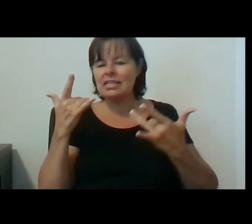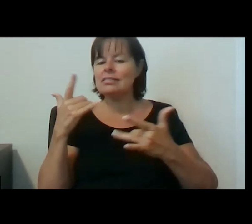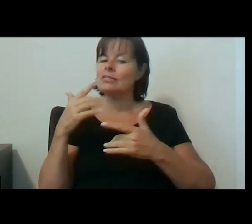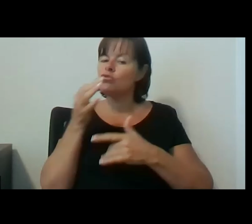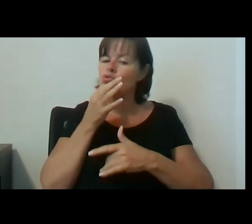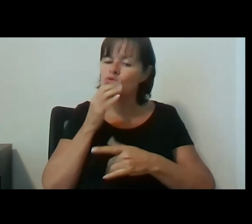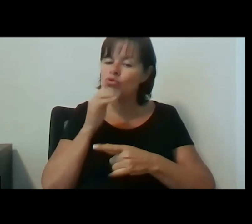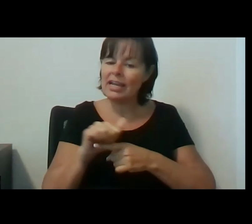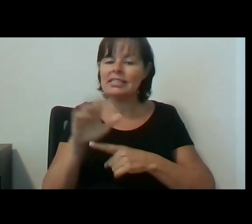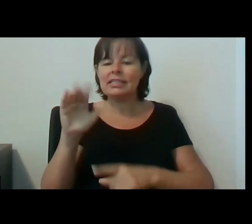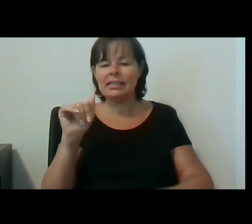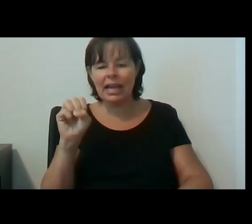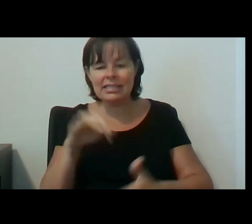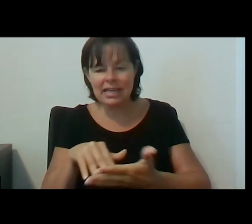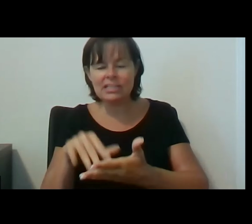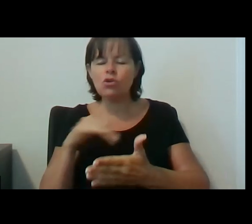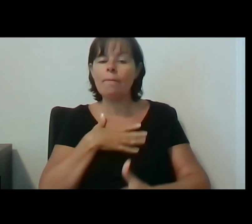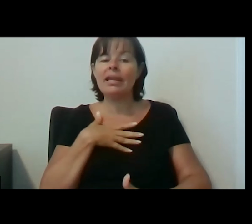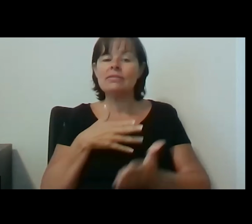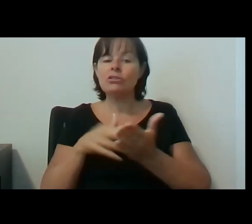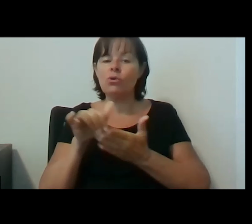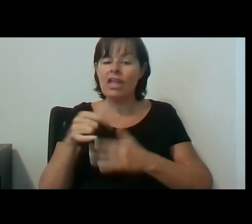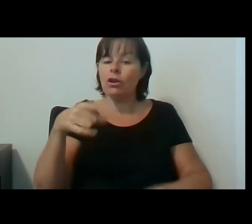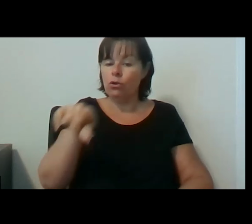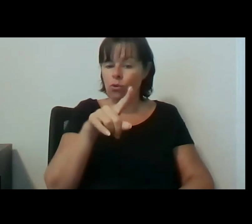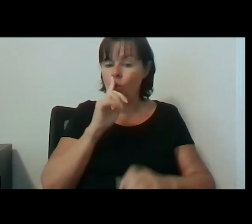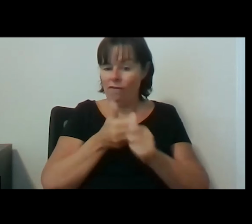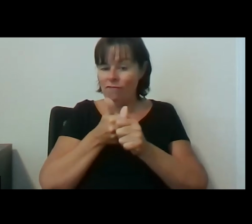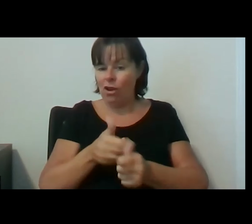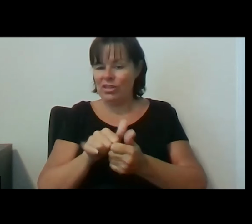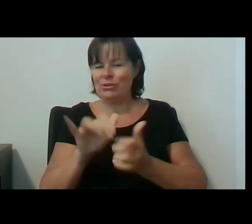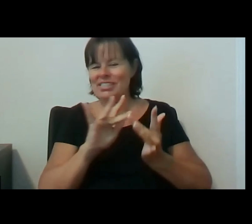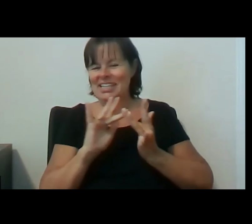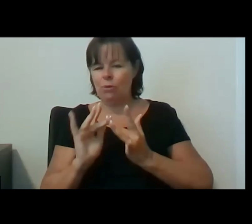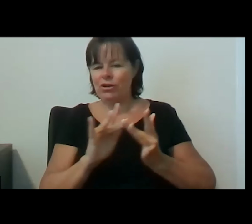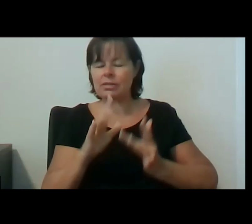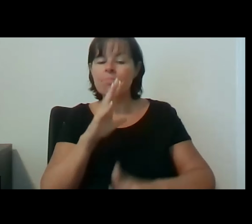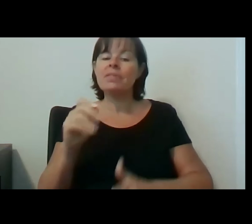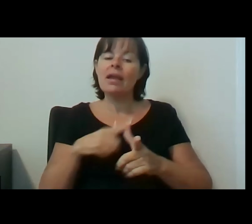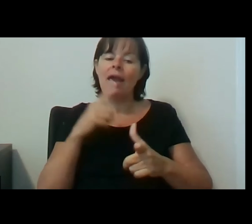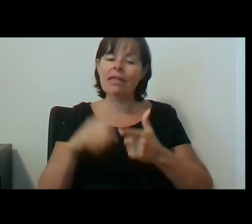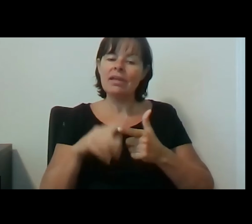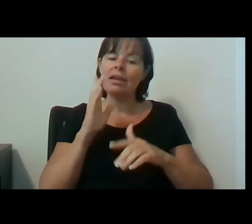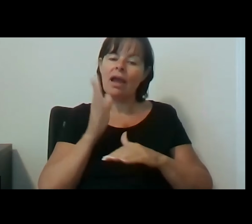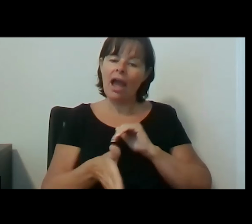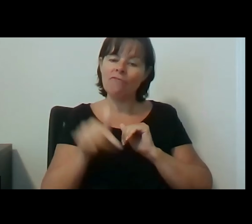please make sure that you are following on on those networks um and then after this webinar